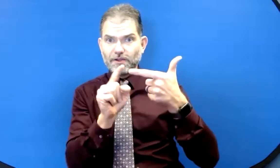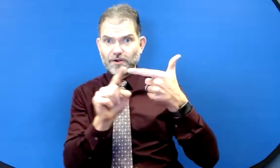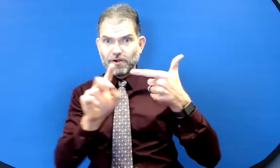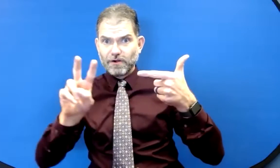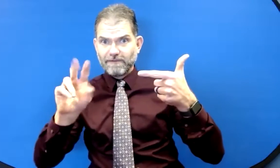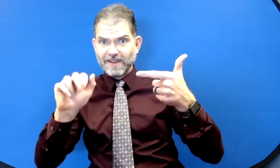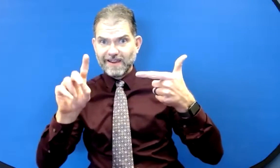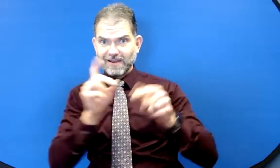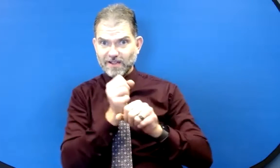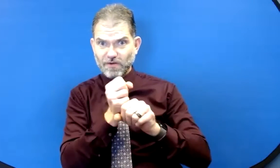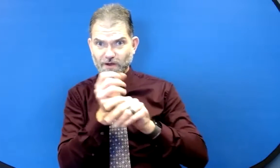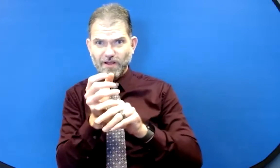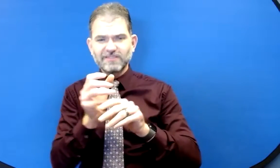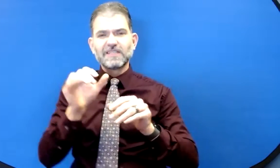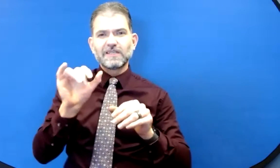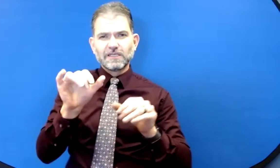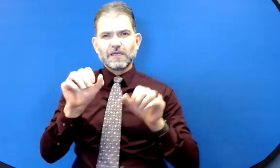ASL Interpreter: type of a blockage that can lead to vascular dementia.